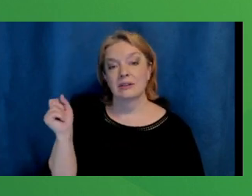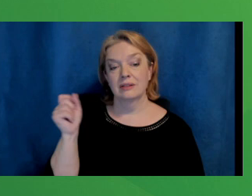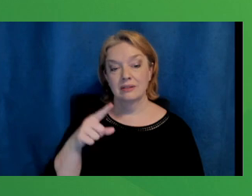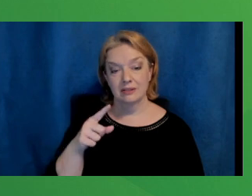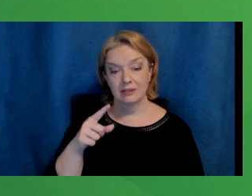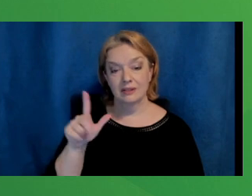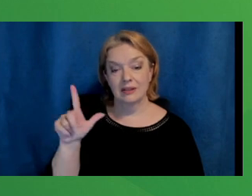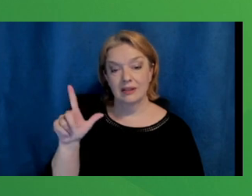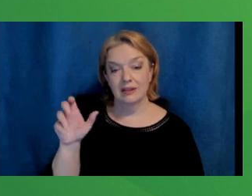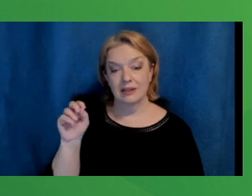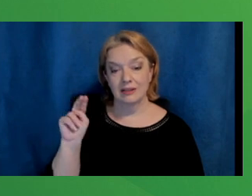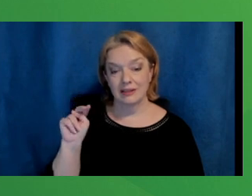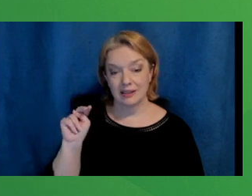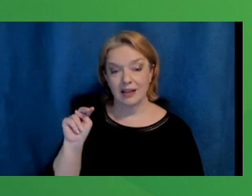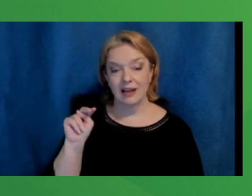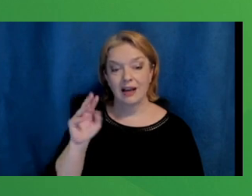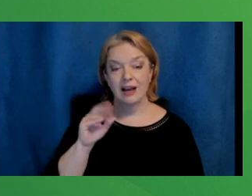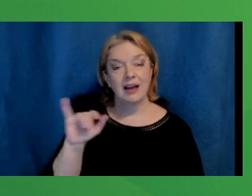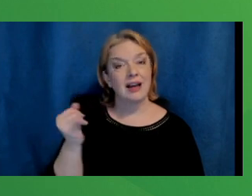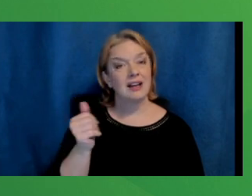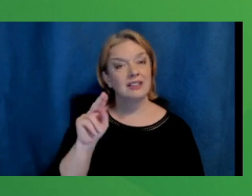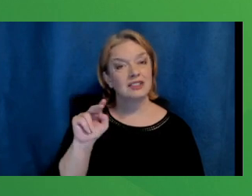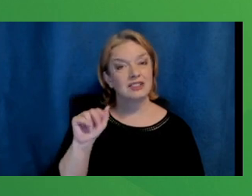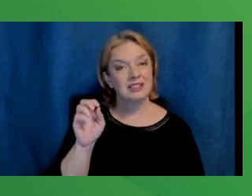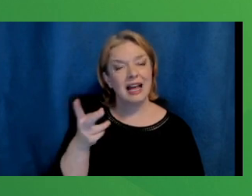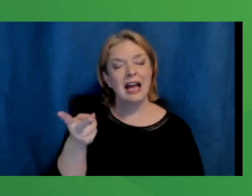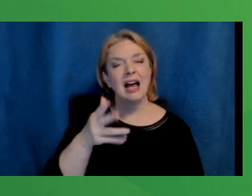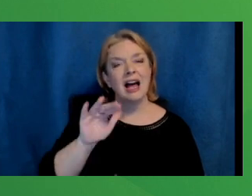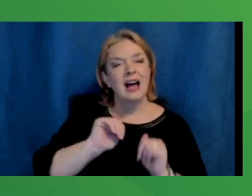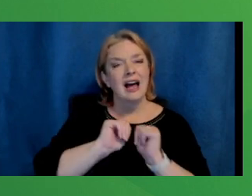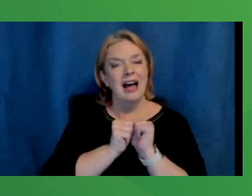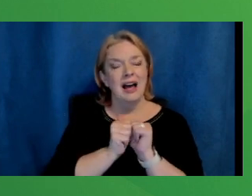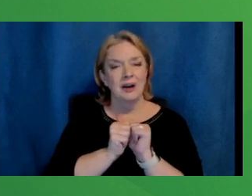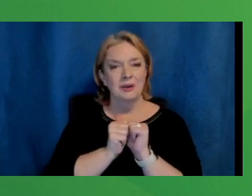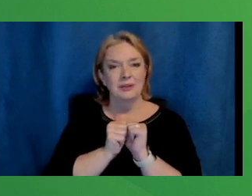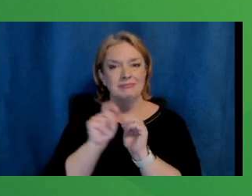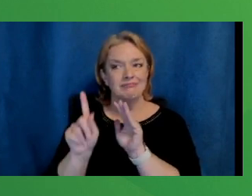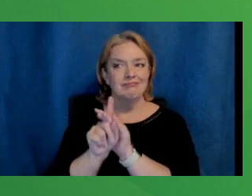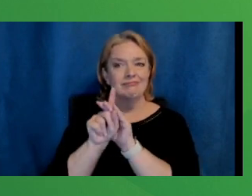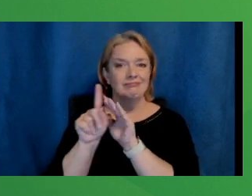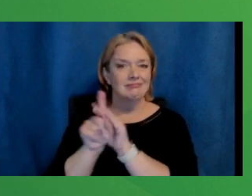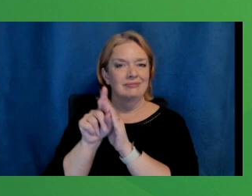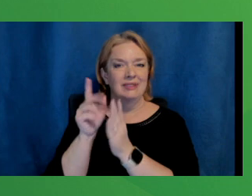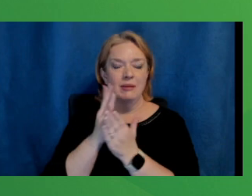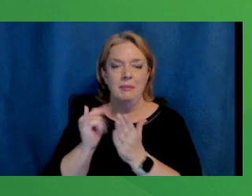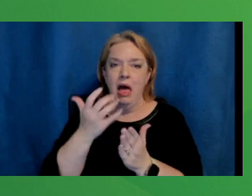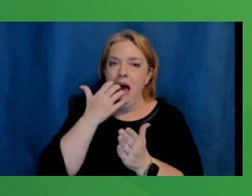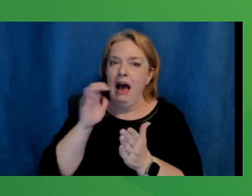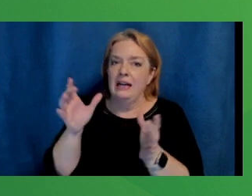how did you handle discussing some of these controversial issues in your classroom?